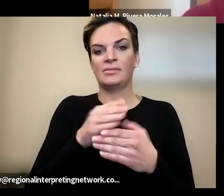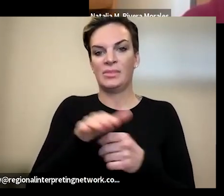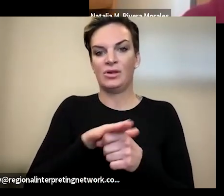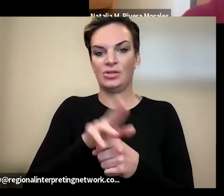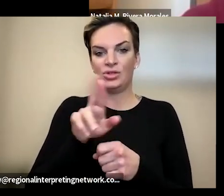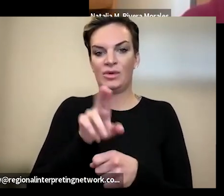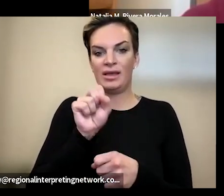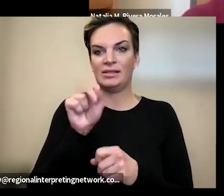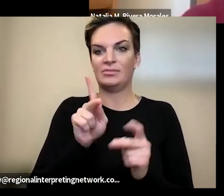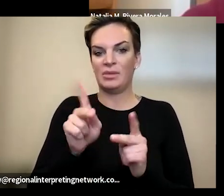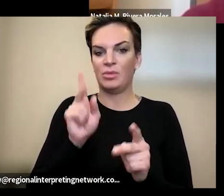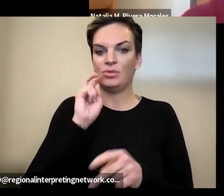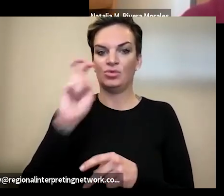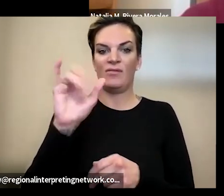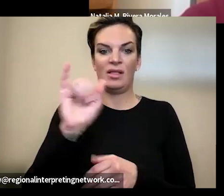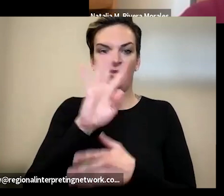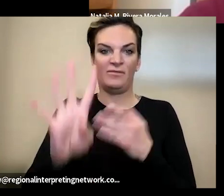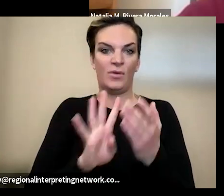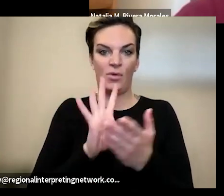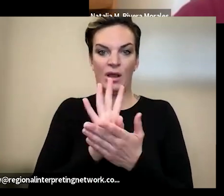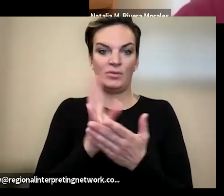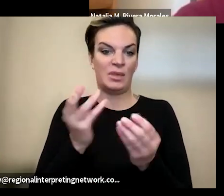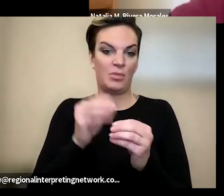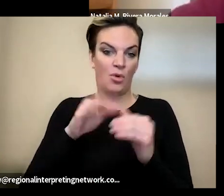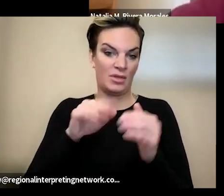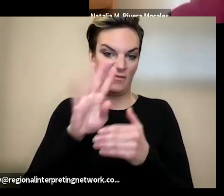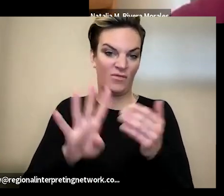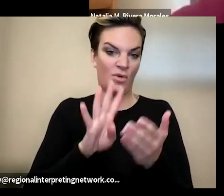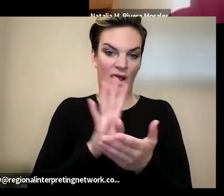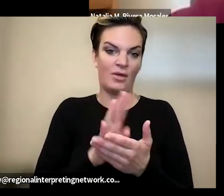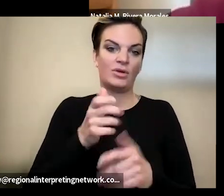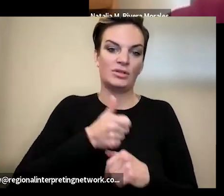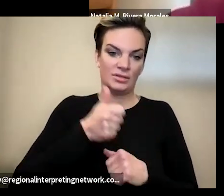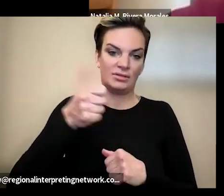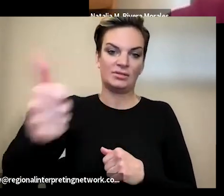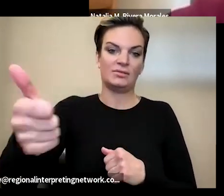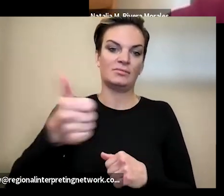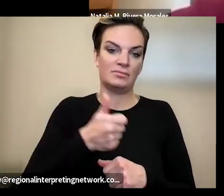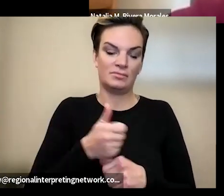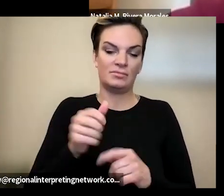traveling like 4 hours, more than that, to get to their closest rheumatologist, especially for the